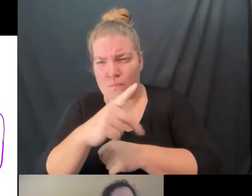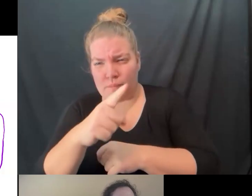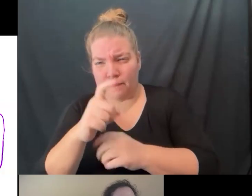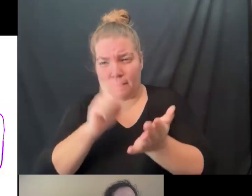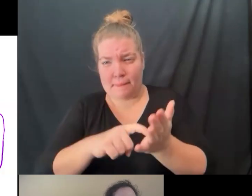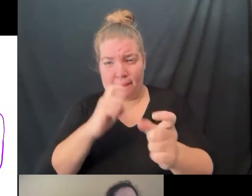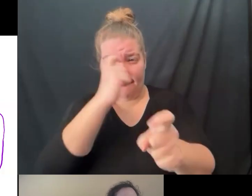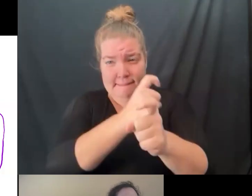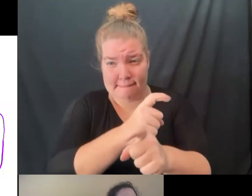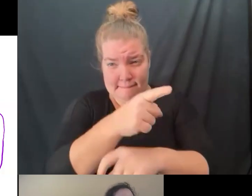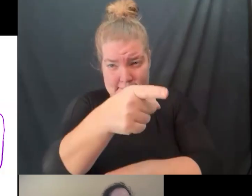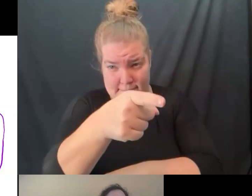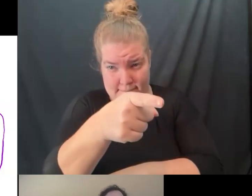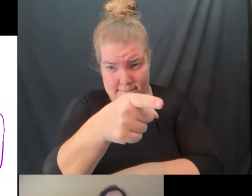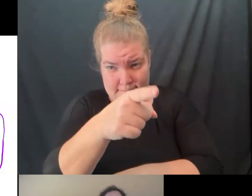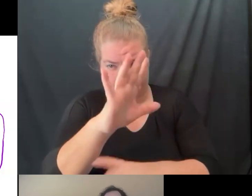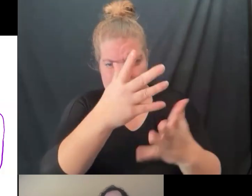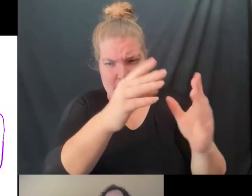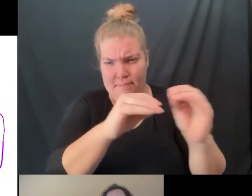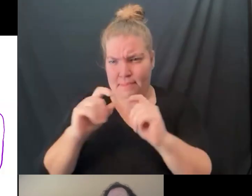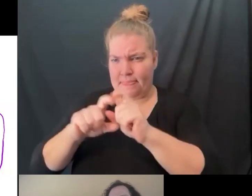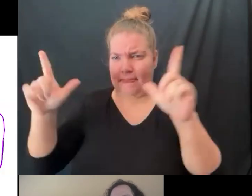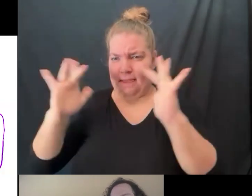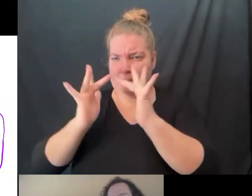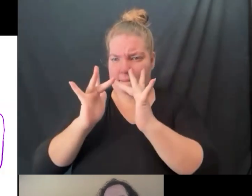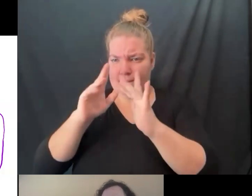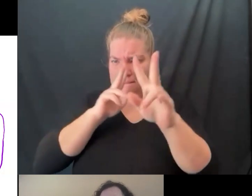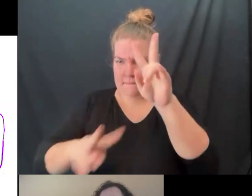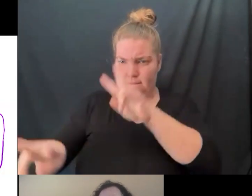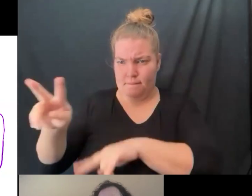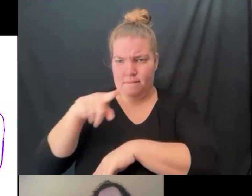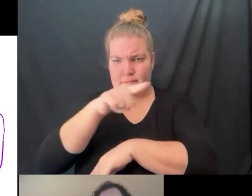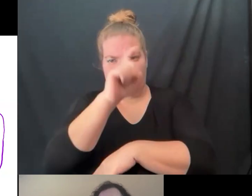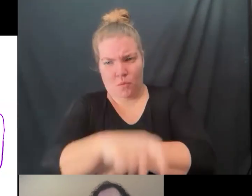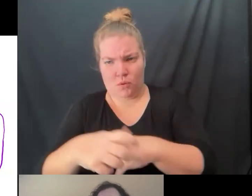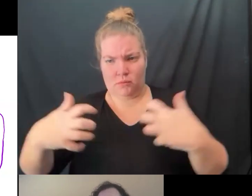Because we need a conformity assessment to say, yeah, what we're buying, what we're licensing,